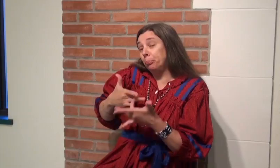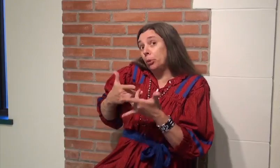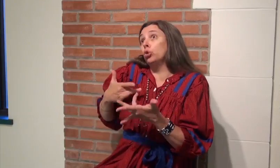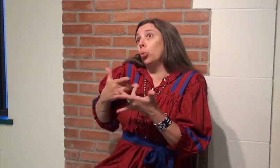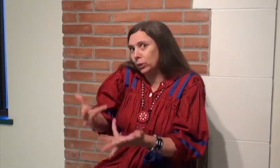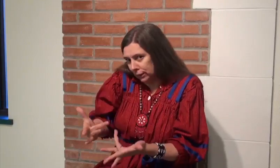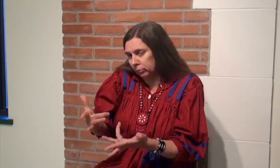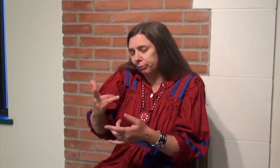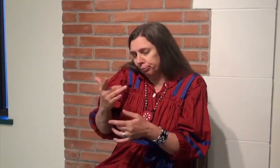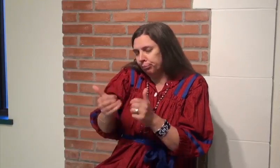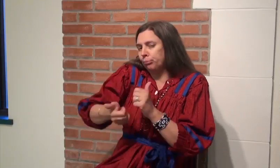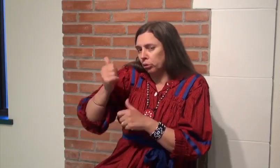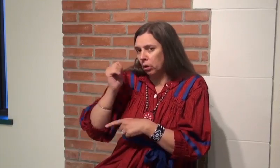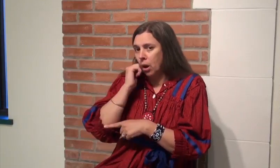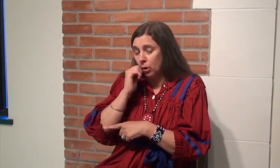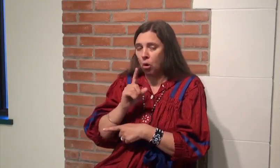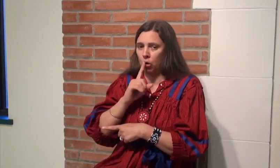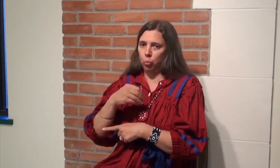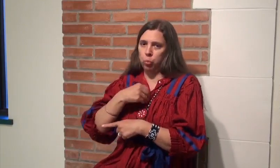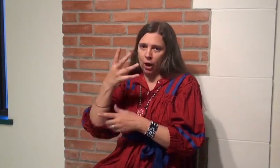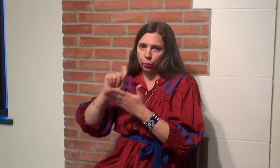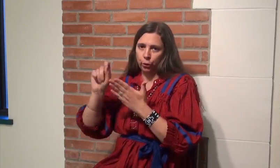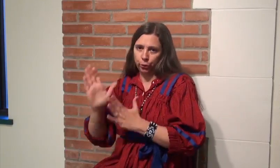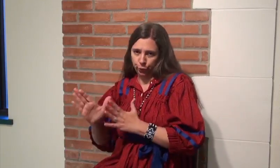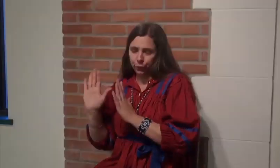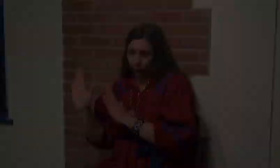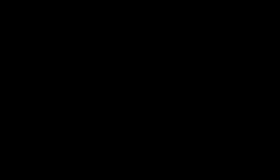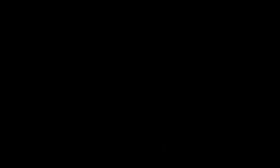Most often, the authors of the books are white.